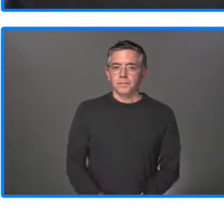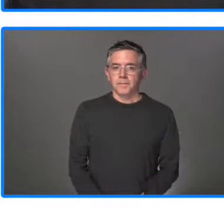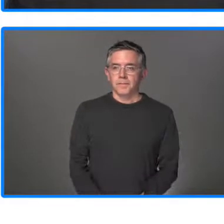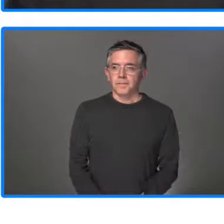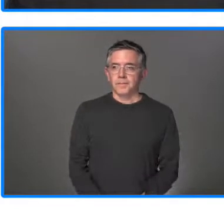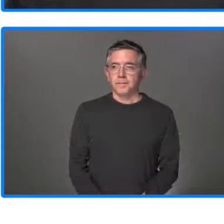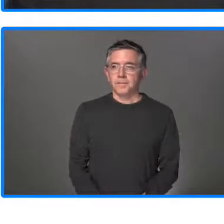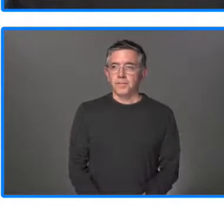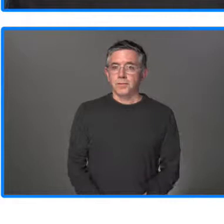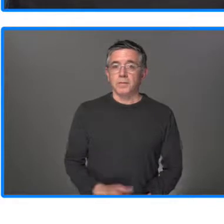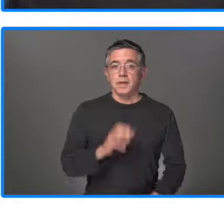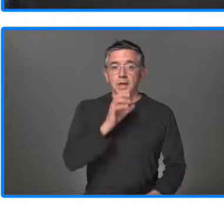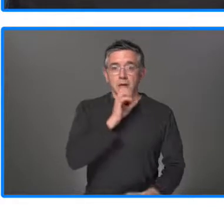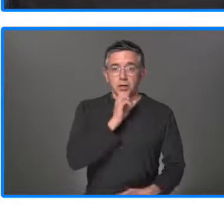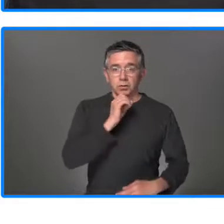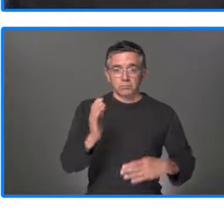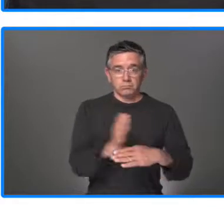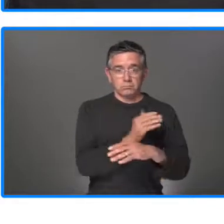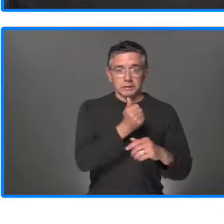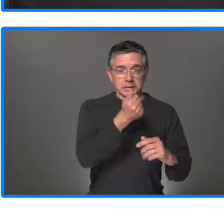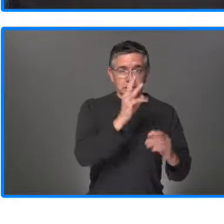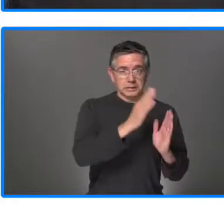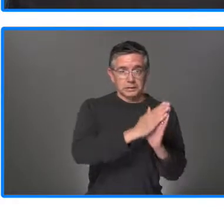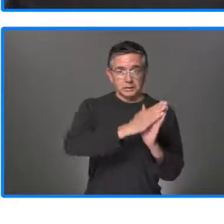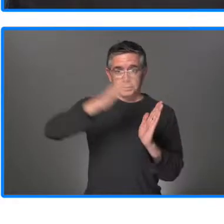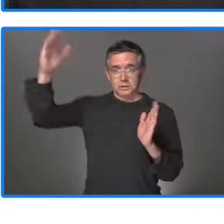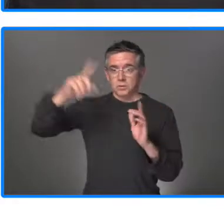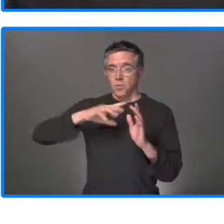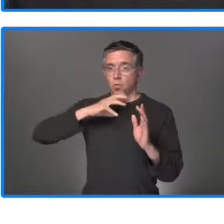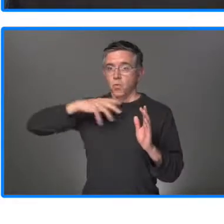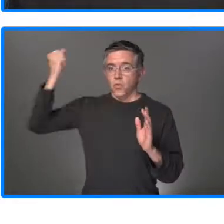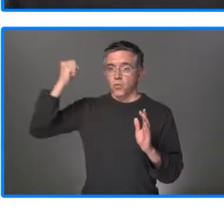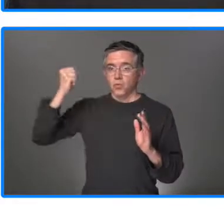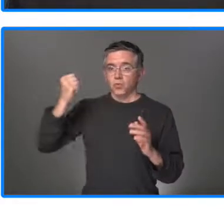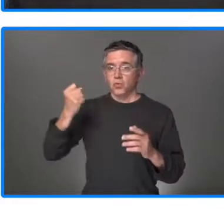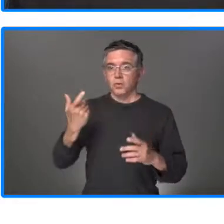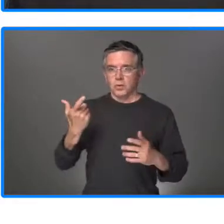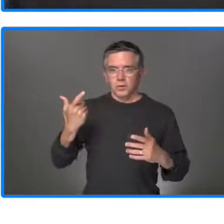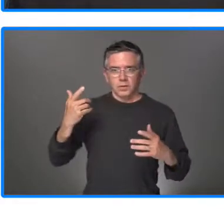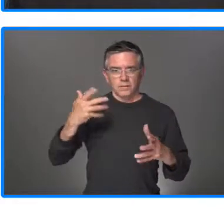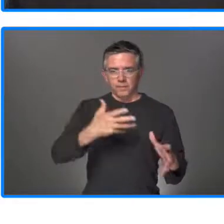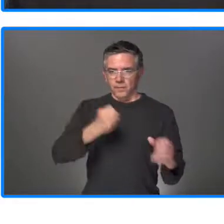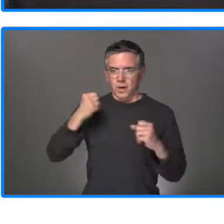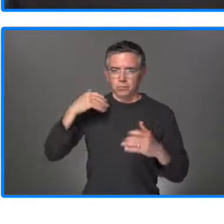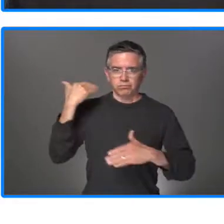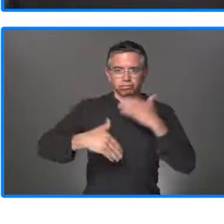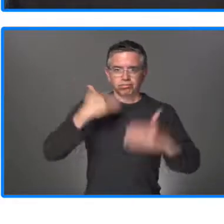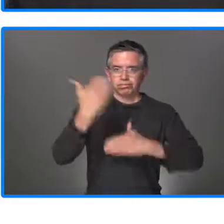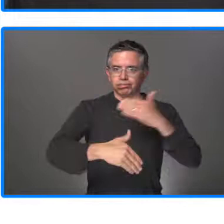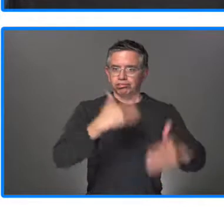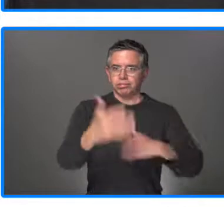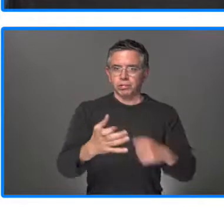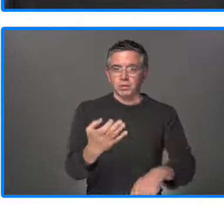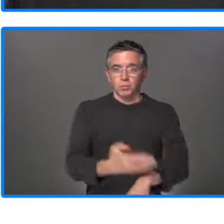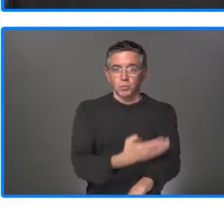has come much faster than any of us expected. That's a very good thing. If you're 16 or older, it's your turn.